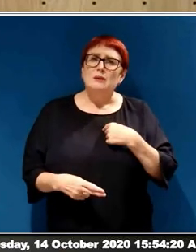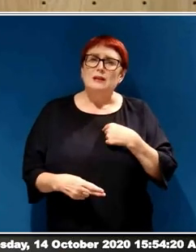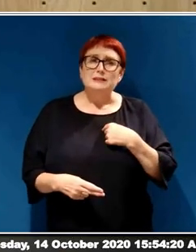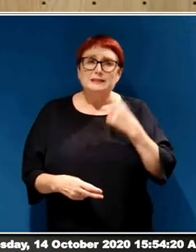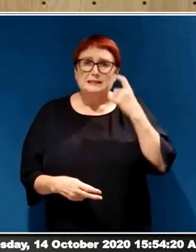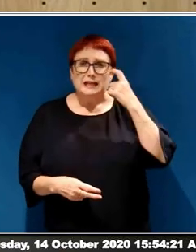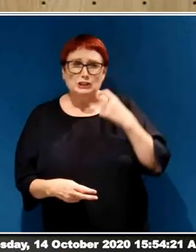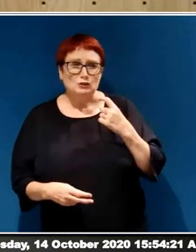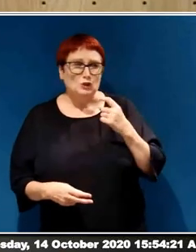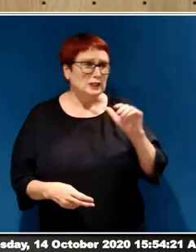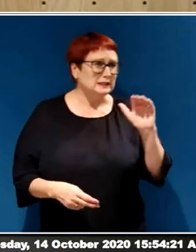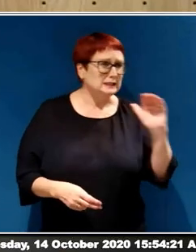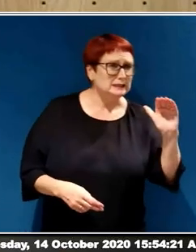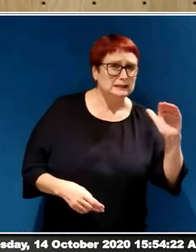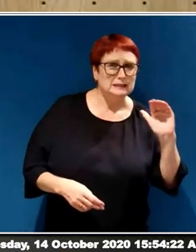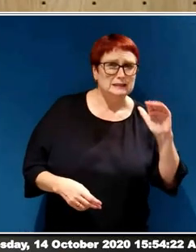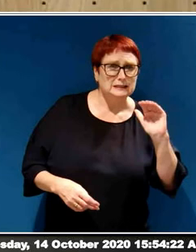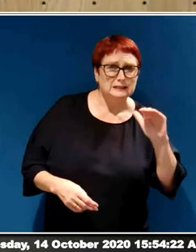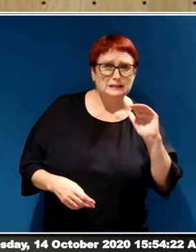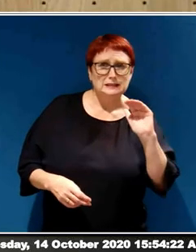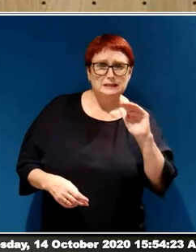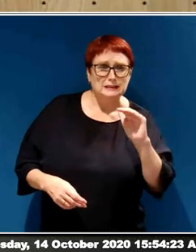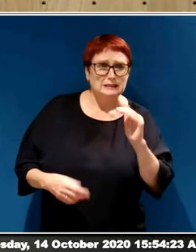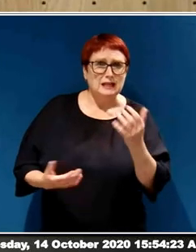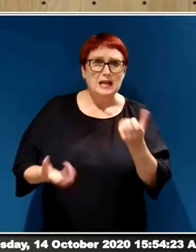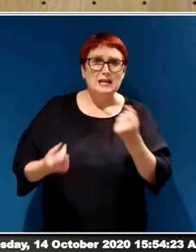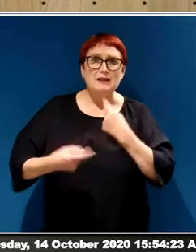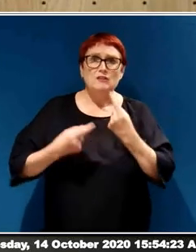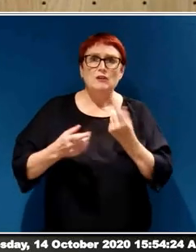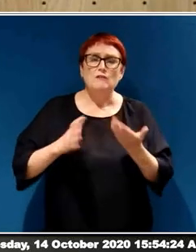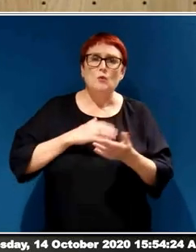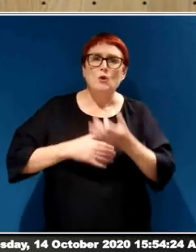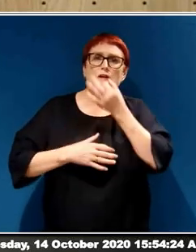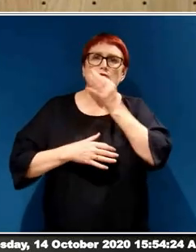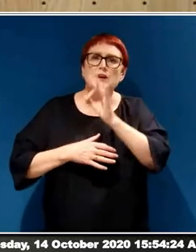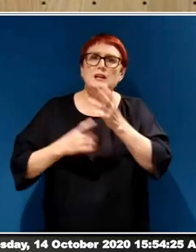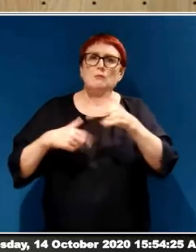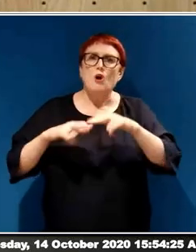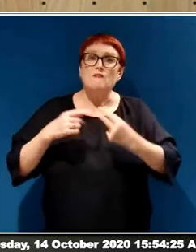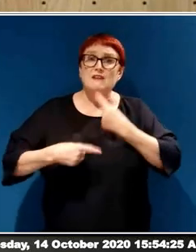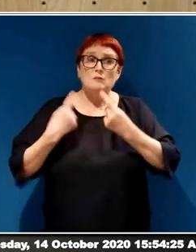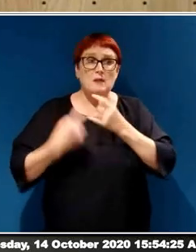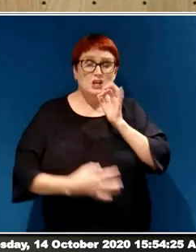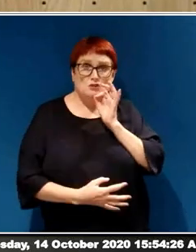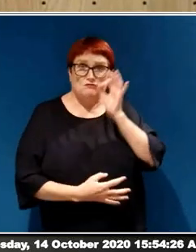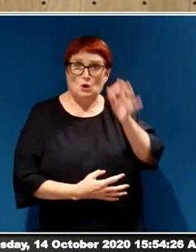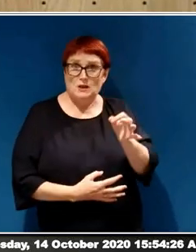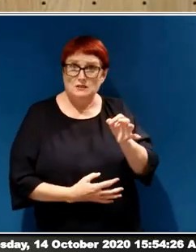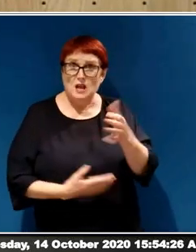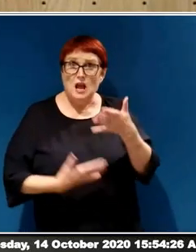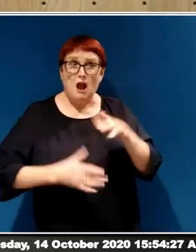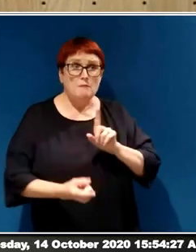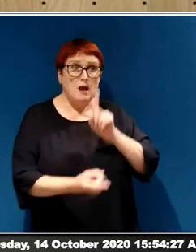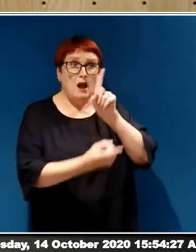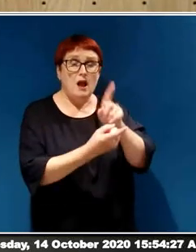Freedom of Information request, and I have approached one Department and asked them, “is that the road that I need to take